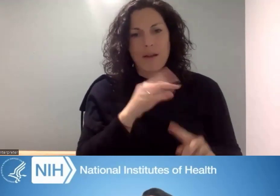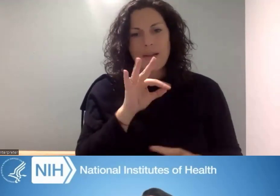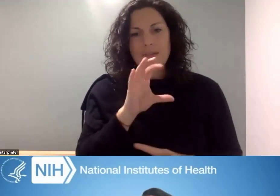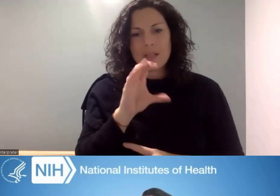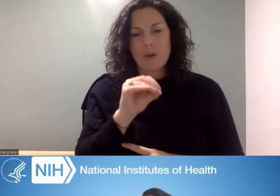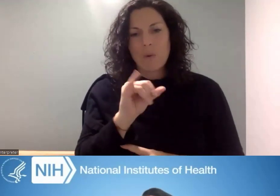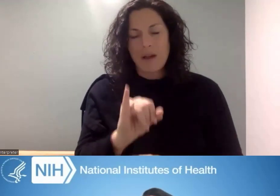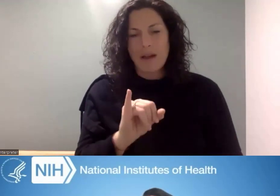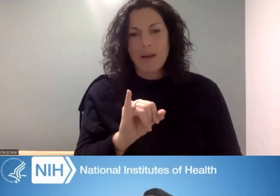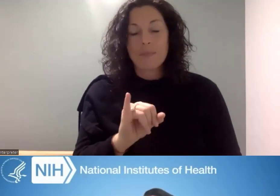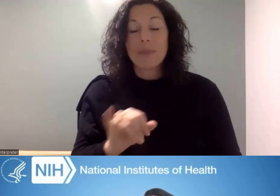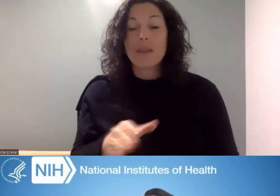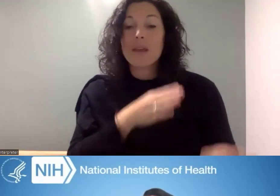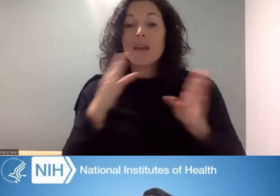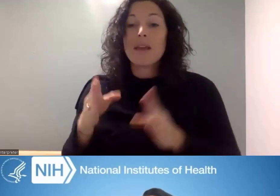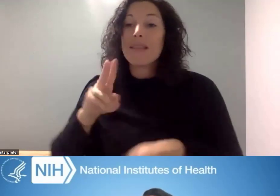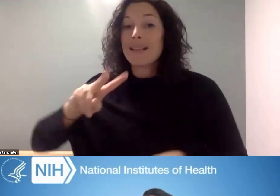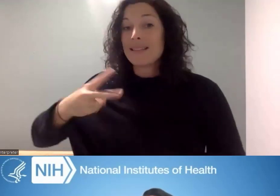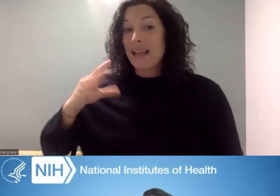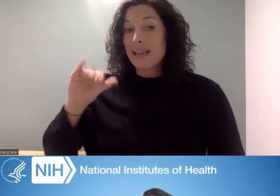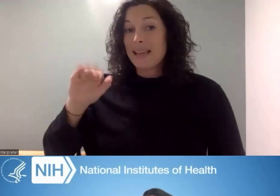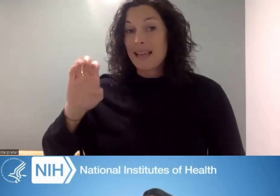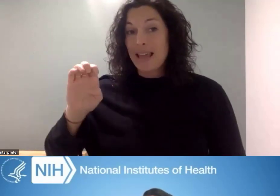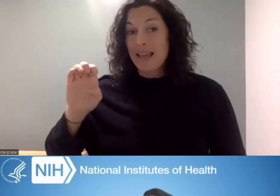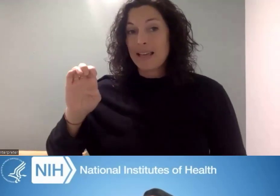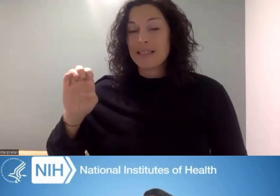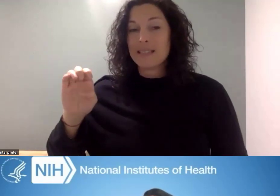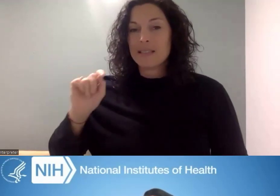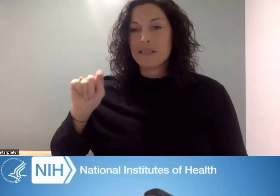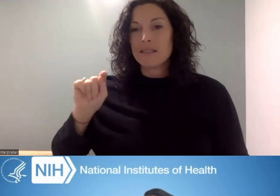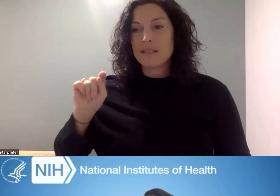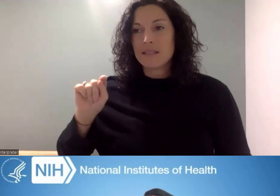where Case 2, however, there was a problem